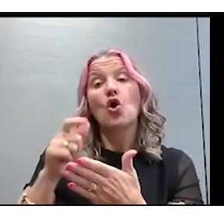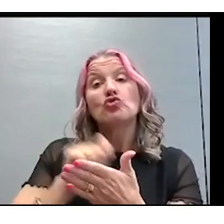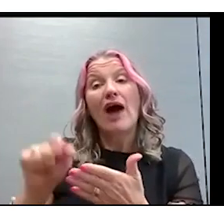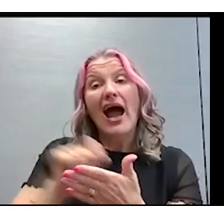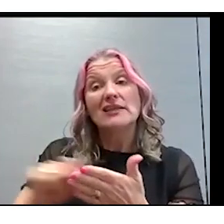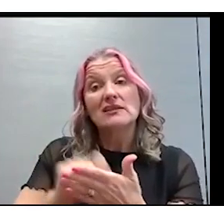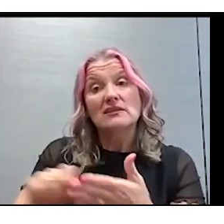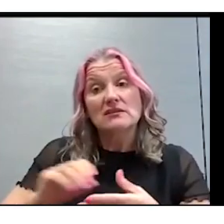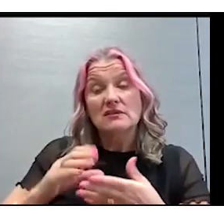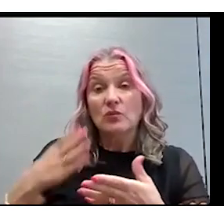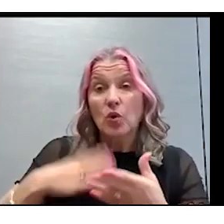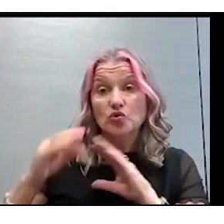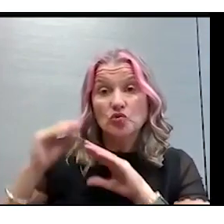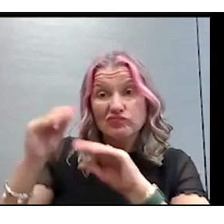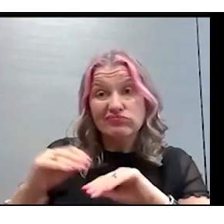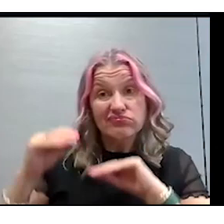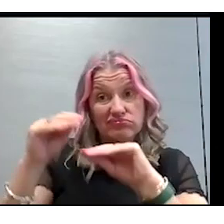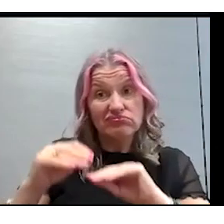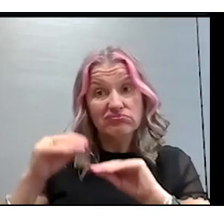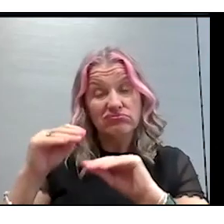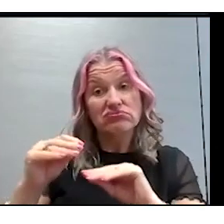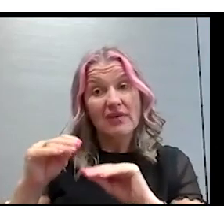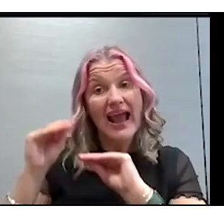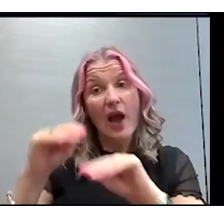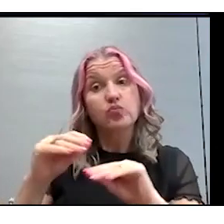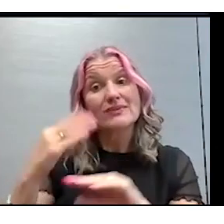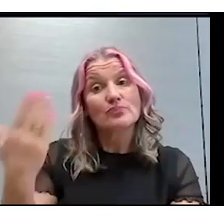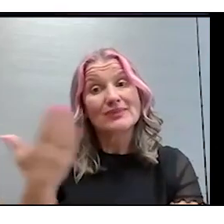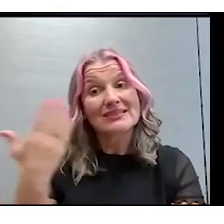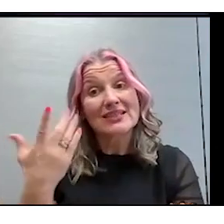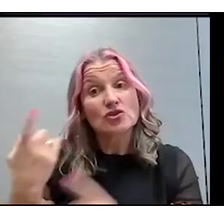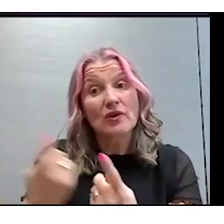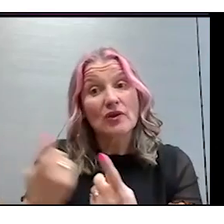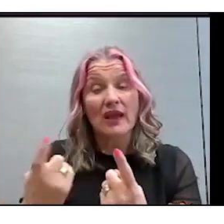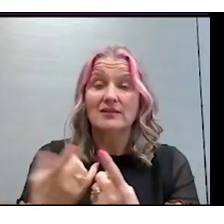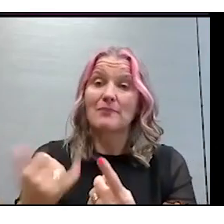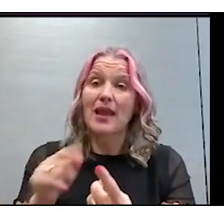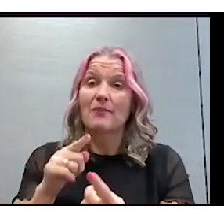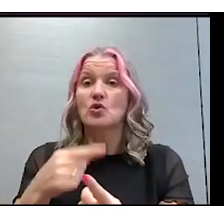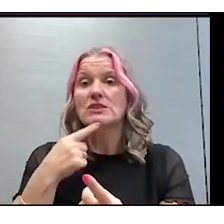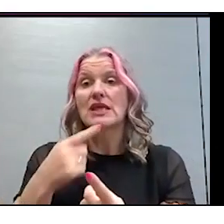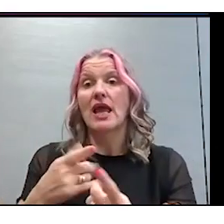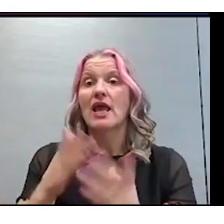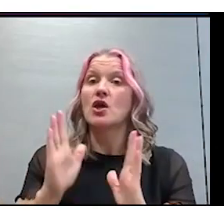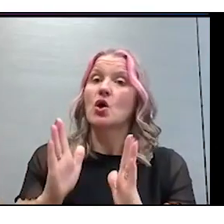coach them, help with summarisation and so forth. We might even tell it you're supposed to output